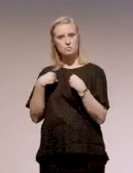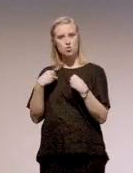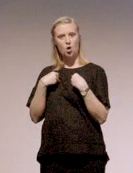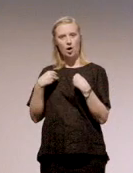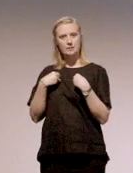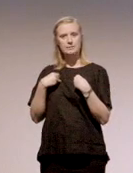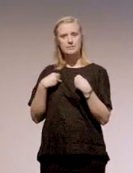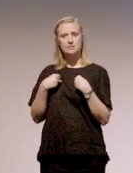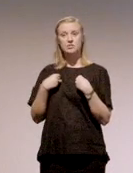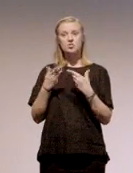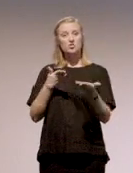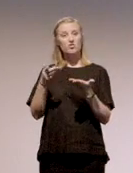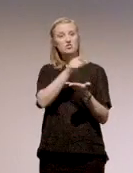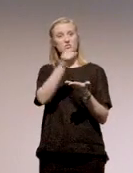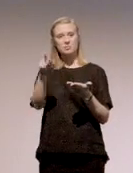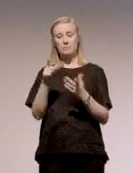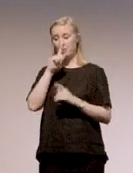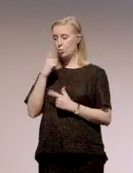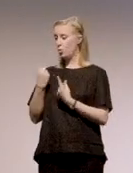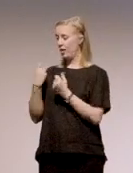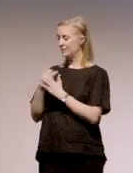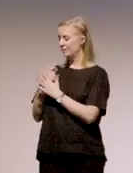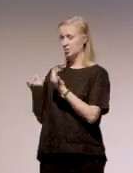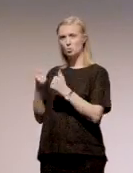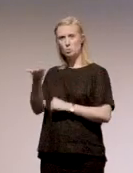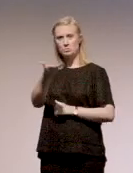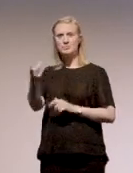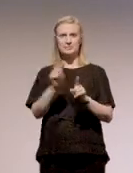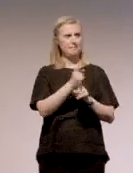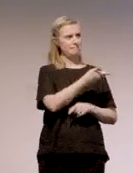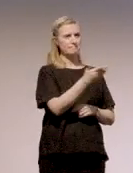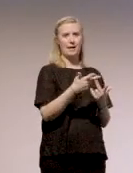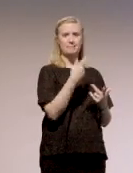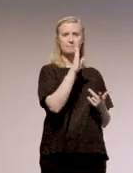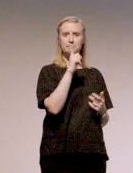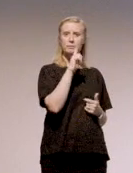with a disability use just like anybody else. And government's role really needs to be around educating those